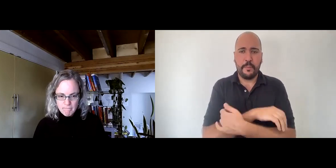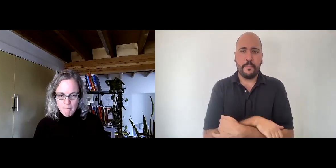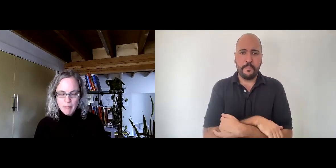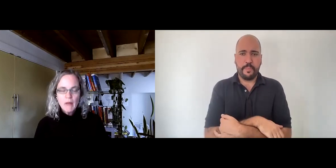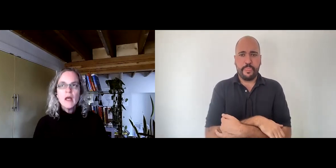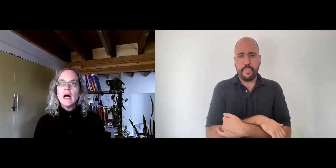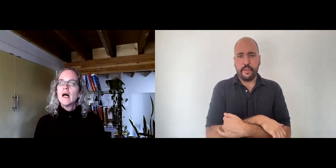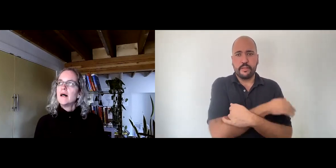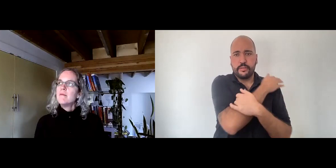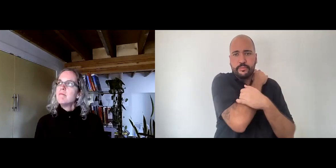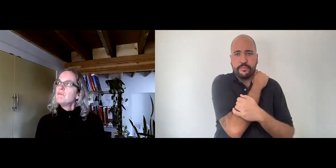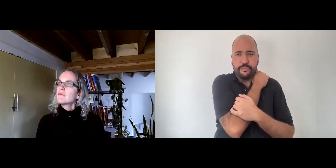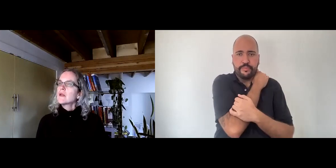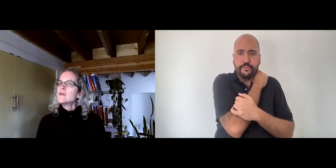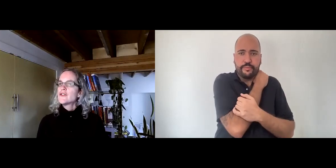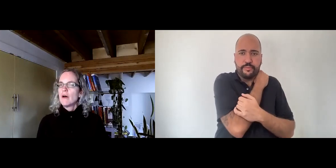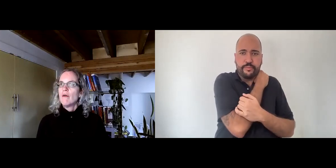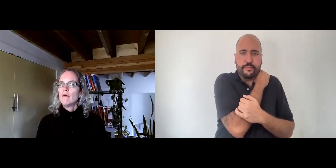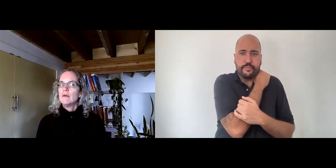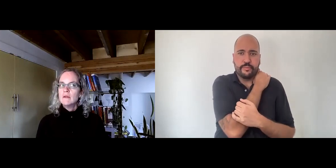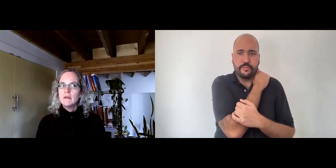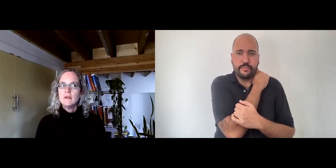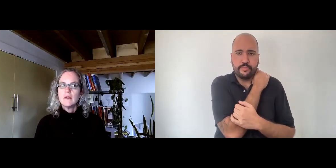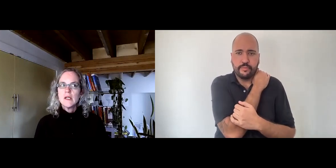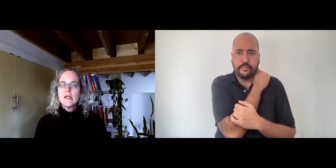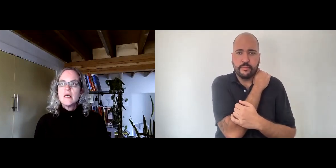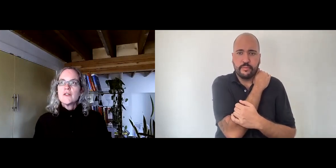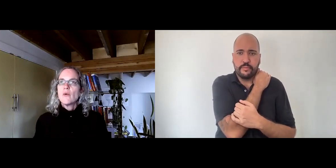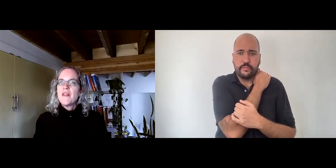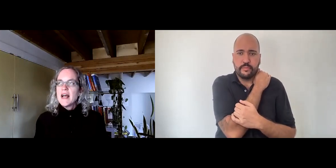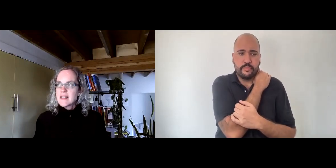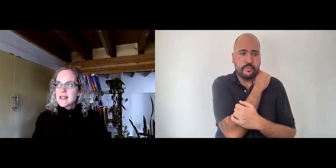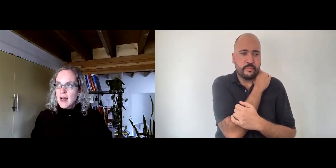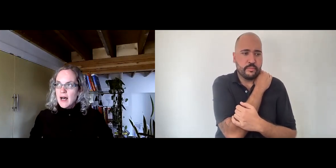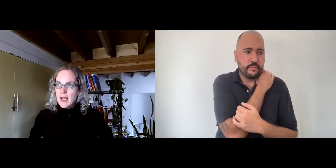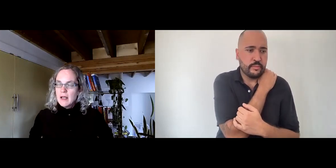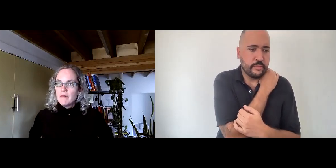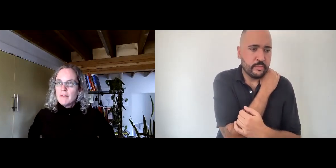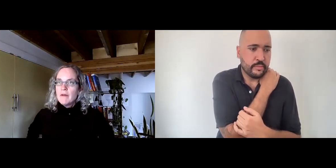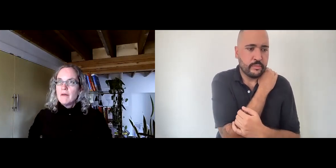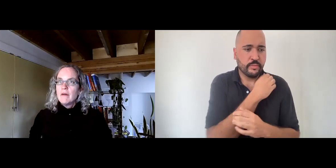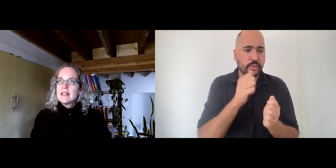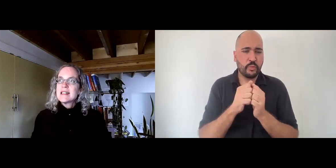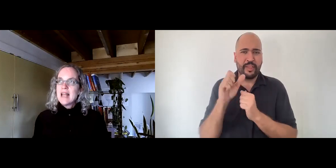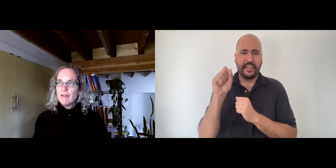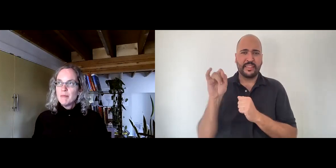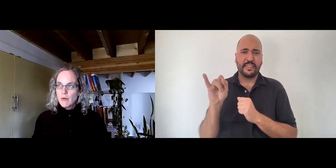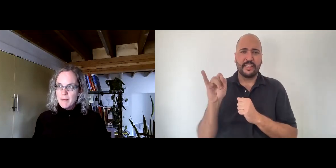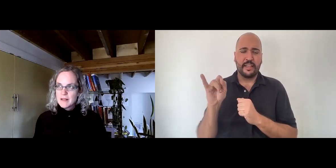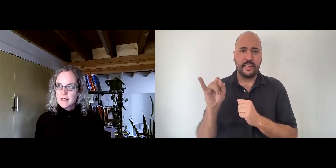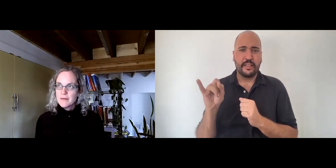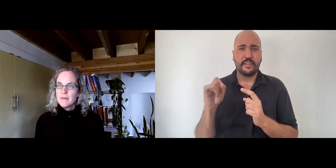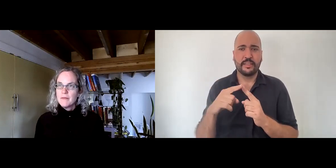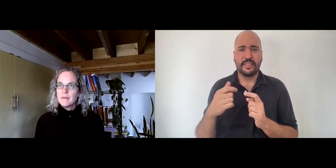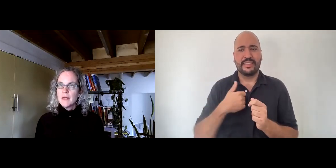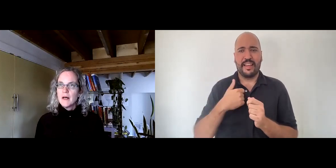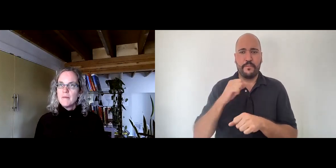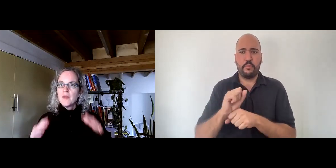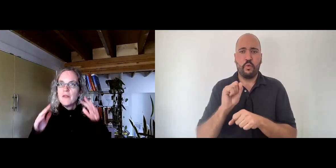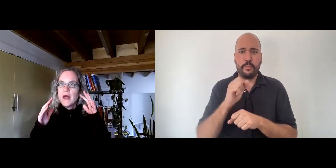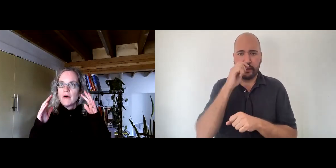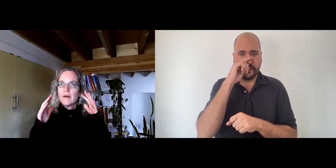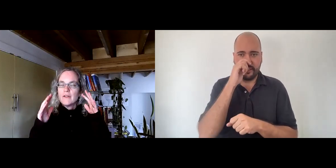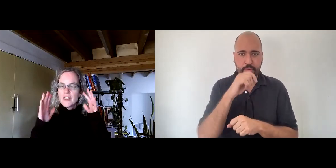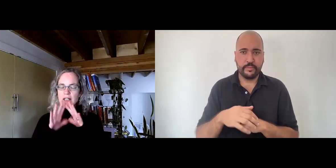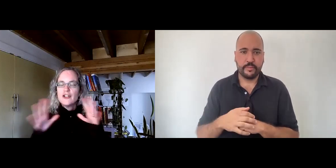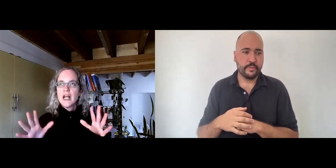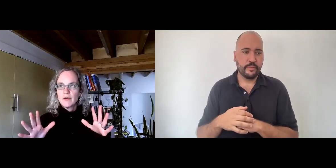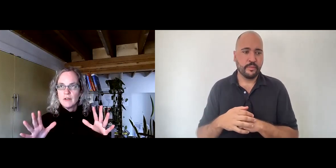So with SSI, and self-employment, they're just in general.